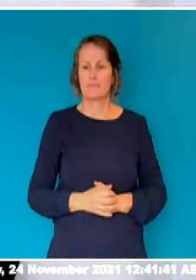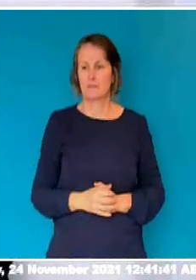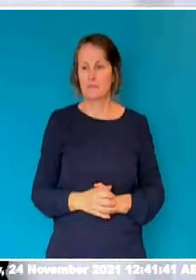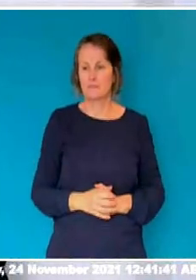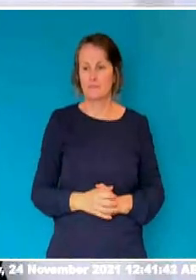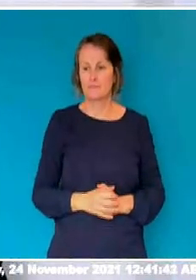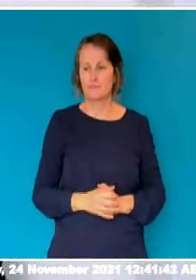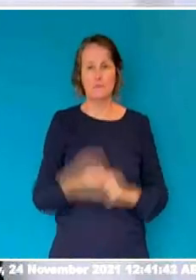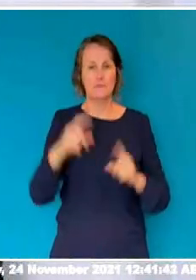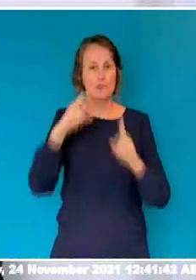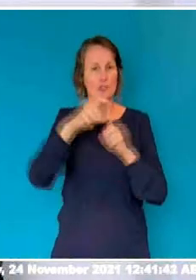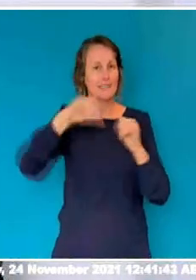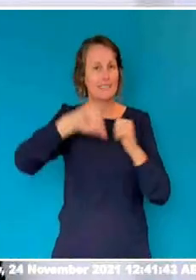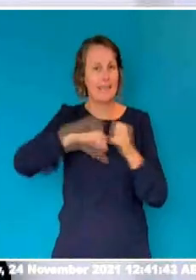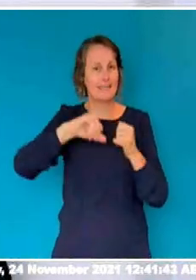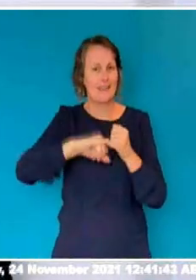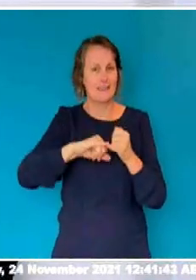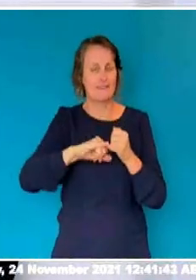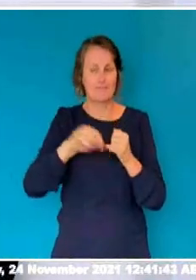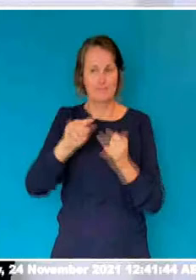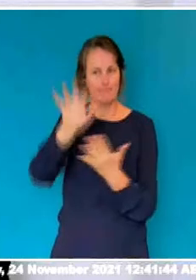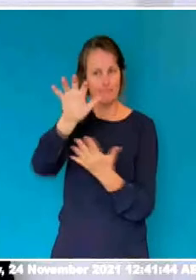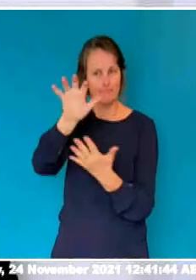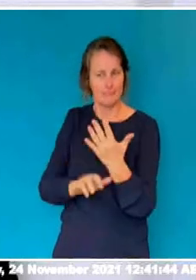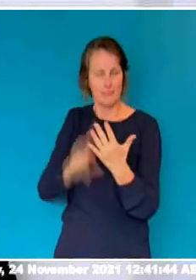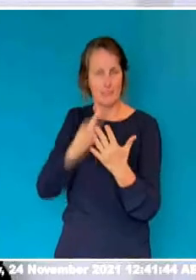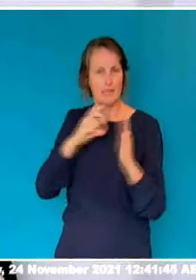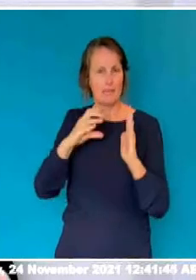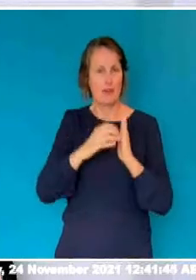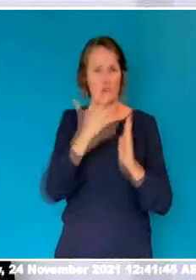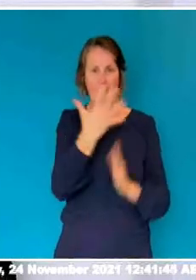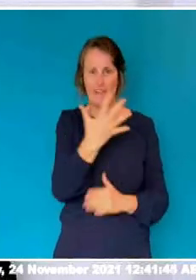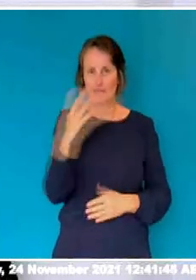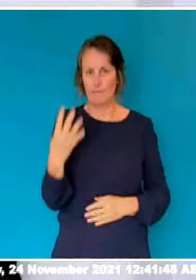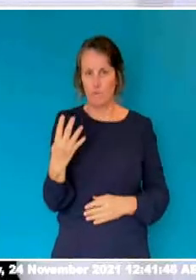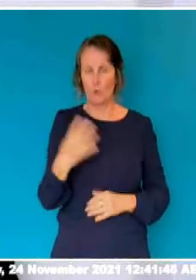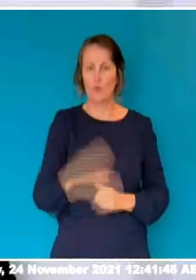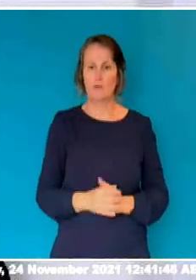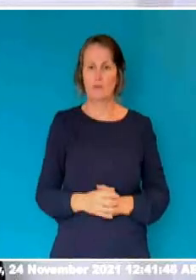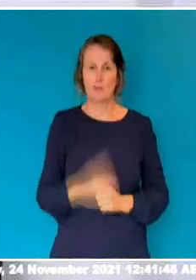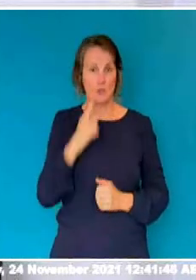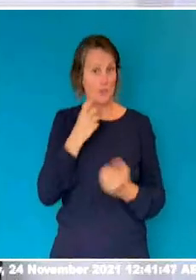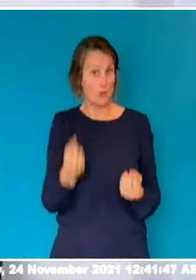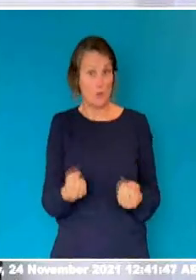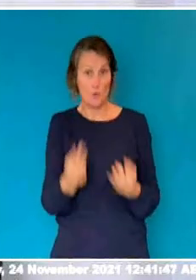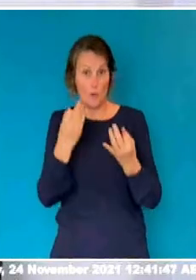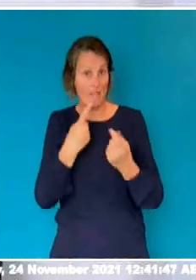You say at paragraph 54 that you don't have this information, and so my question to you